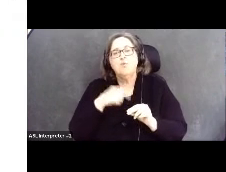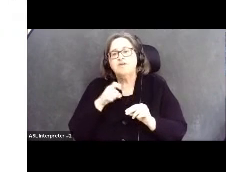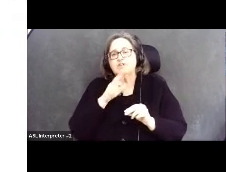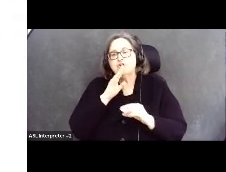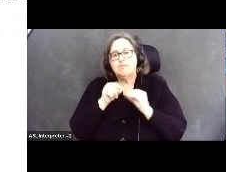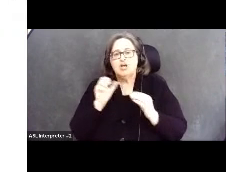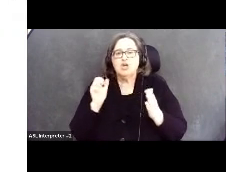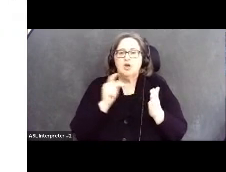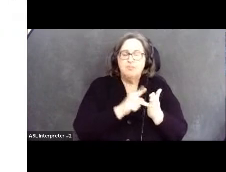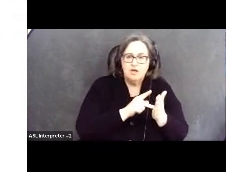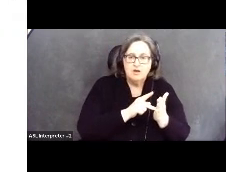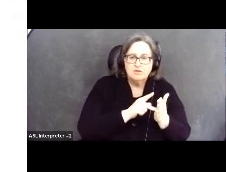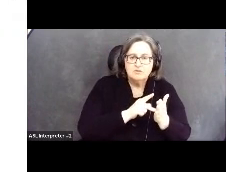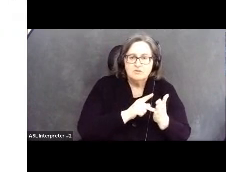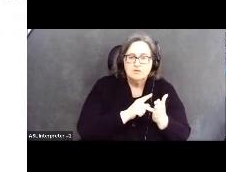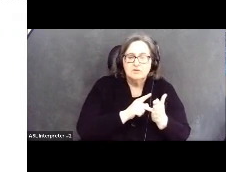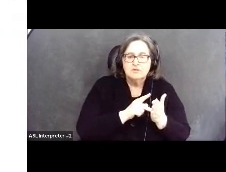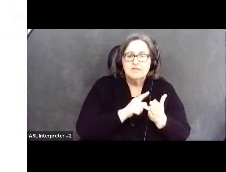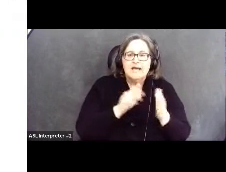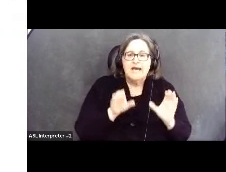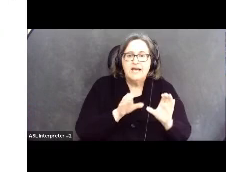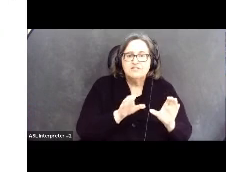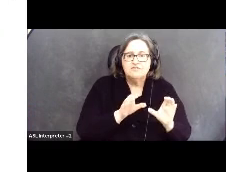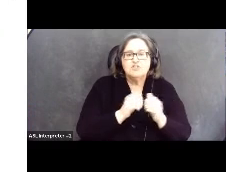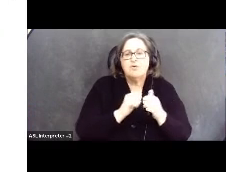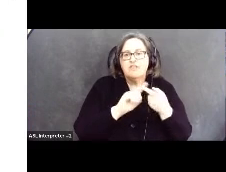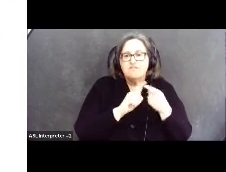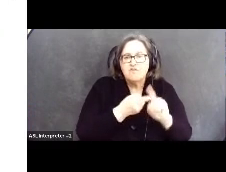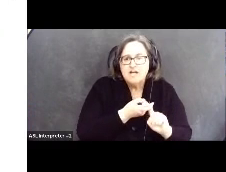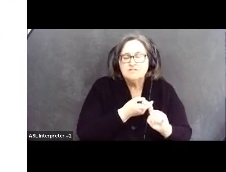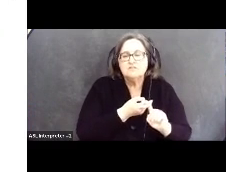putting them back to activities with their friends and getting them back to school and